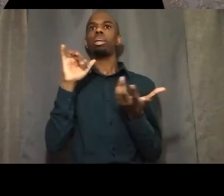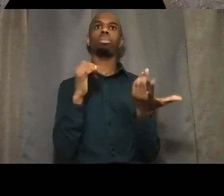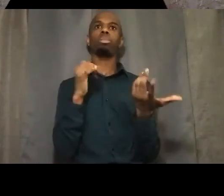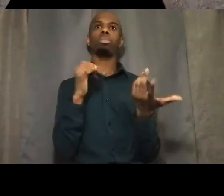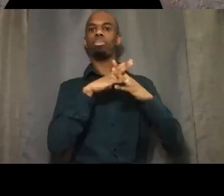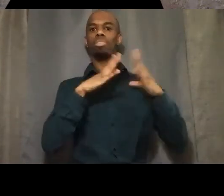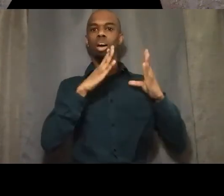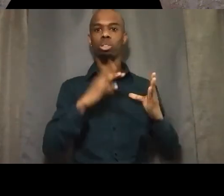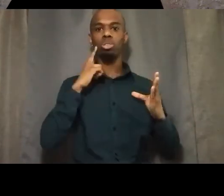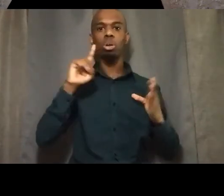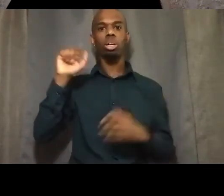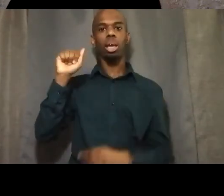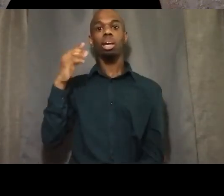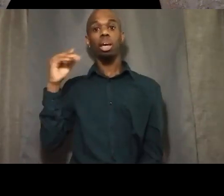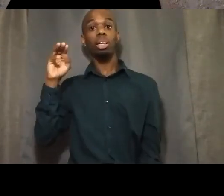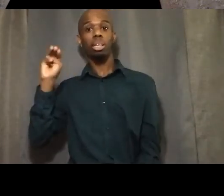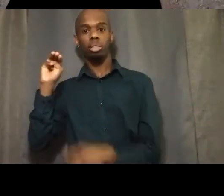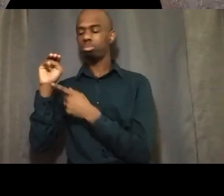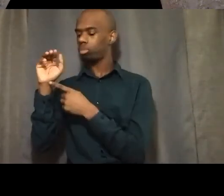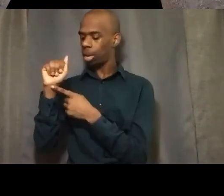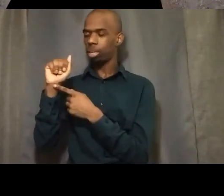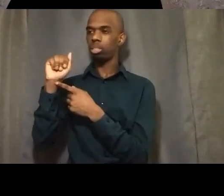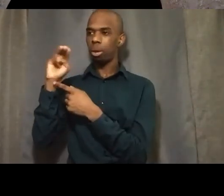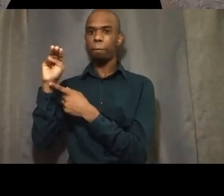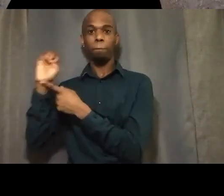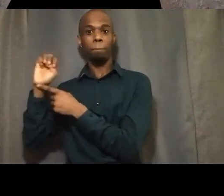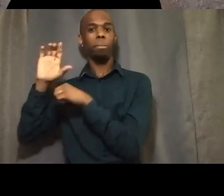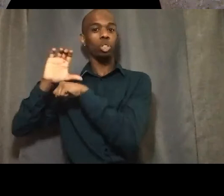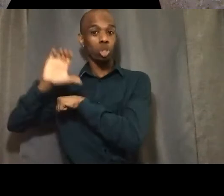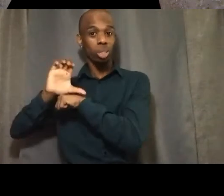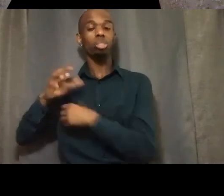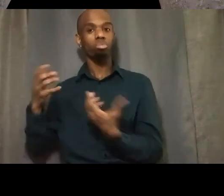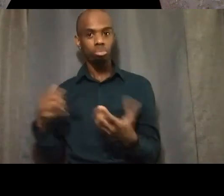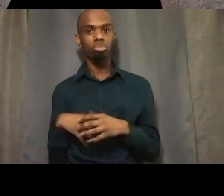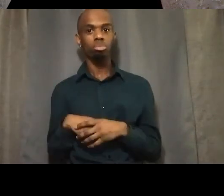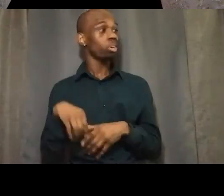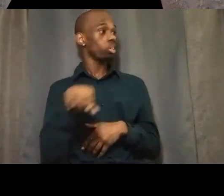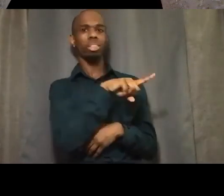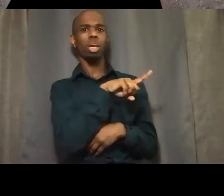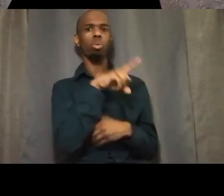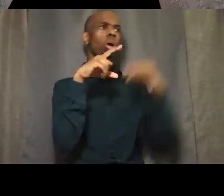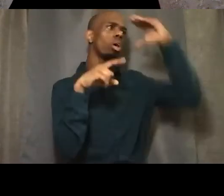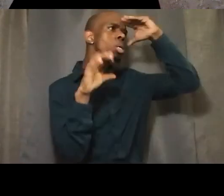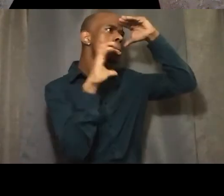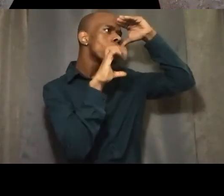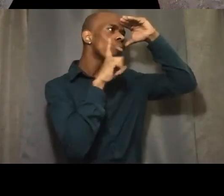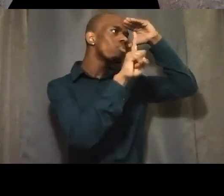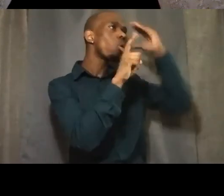Creating mutual aid funds so that African people could be buried, right. Could have actual funerals, right.